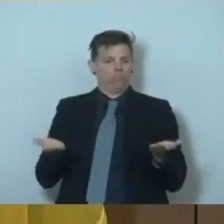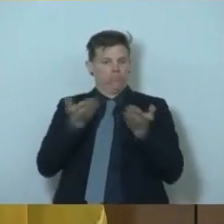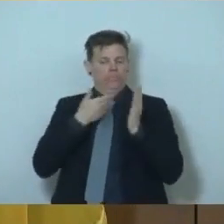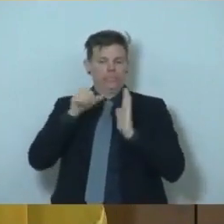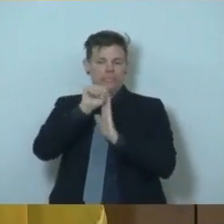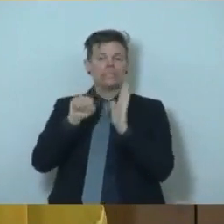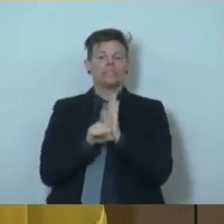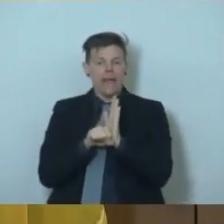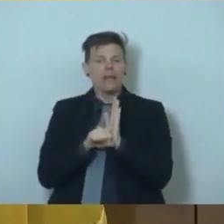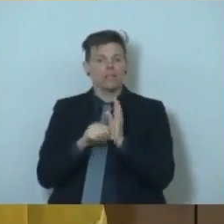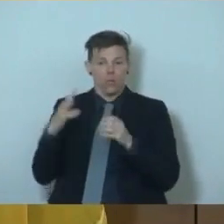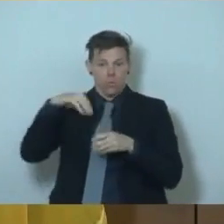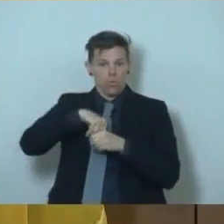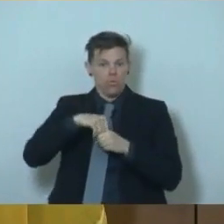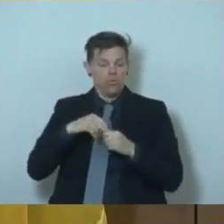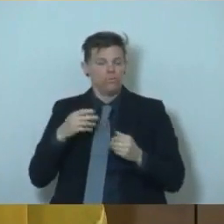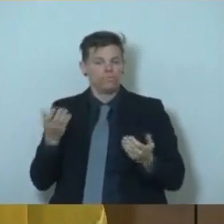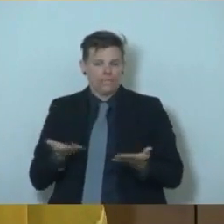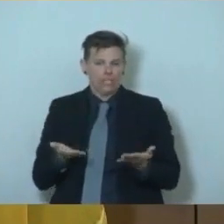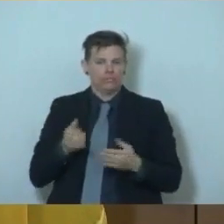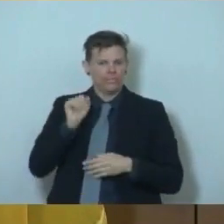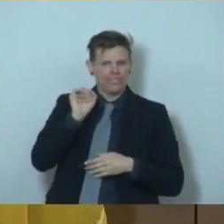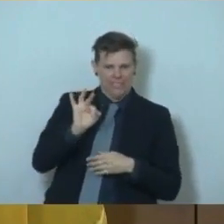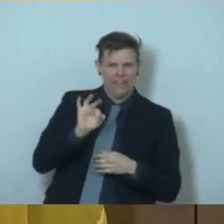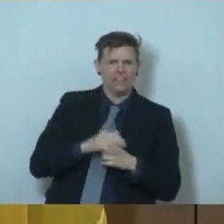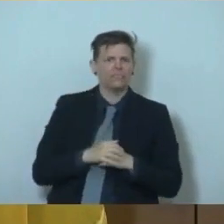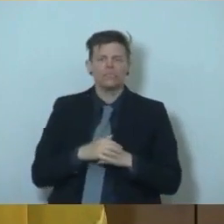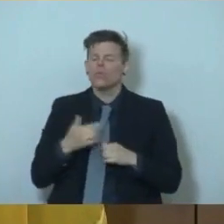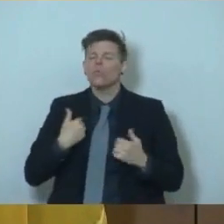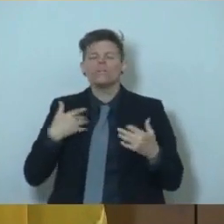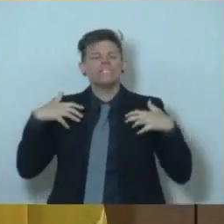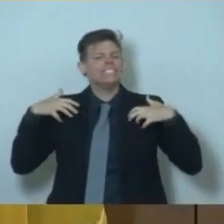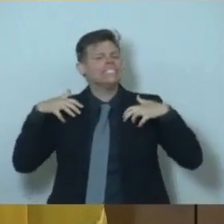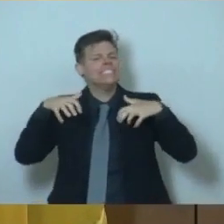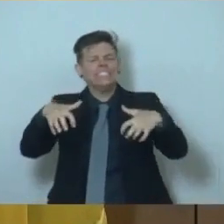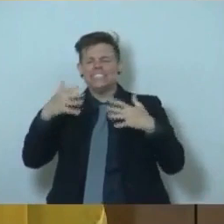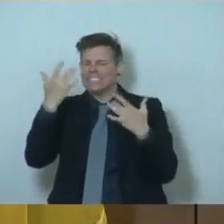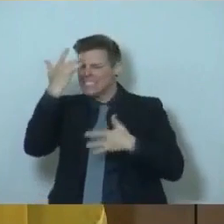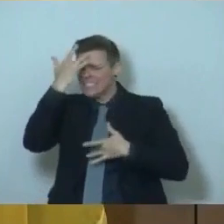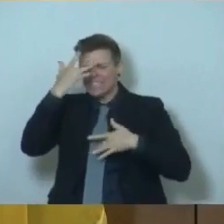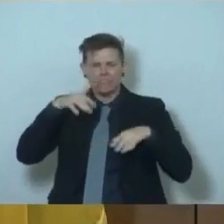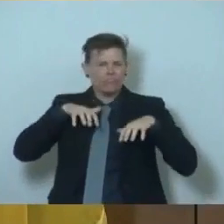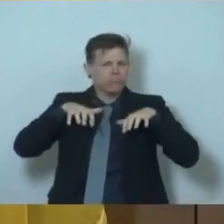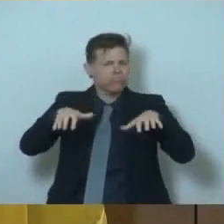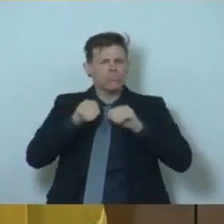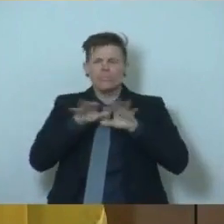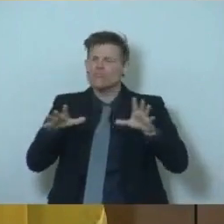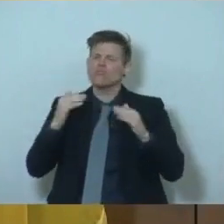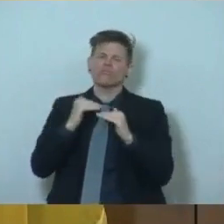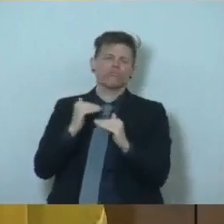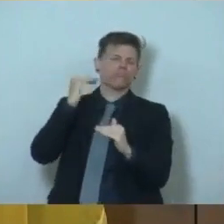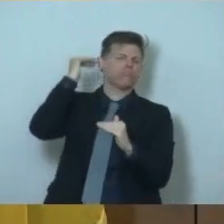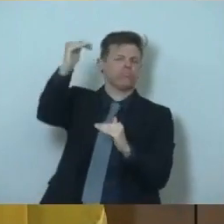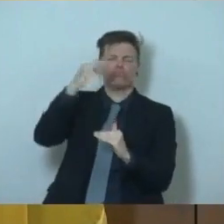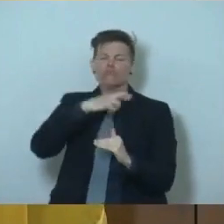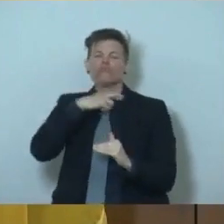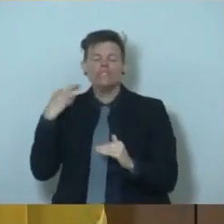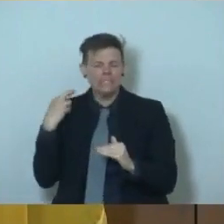WHICH IS ONE OF THE REASONS THAT ALL STATES INCLUDING THIS WITH IN HAVE BEEN UNACCEPTABLE RATE OF INFECTION. AND RISKS.